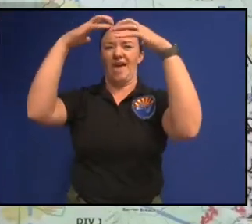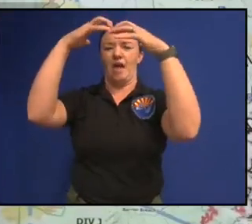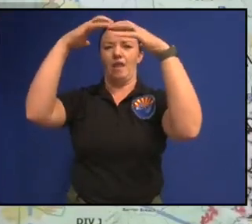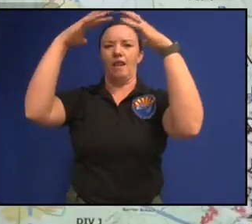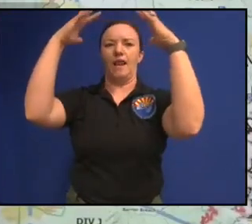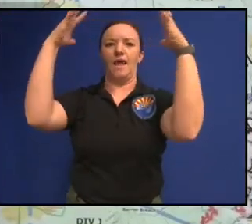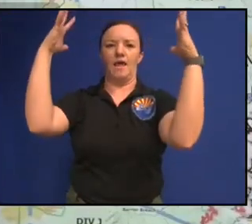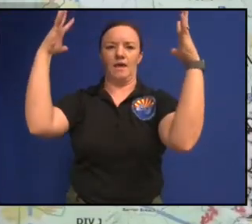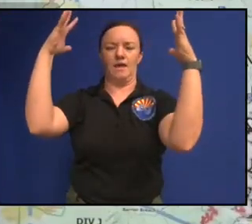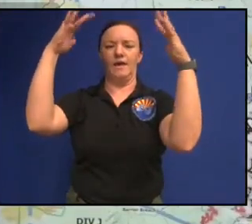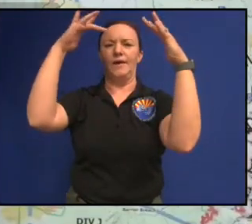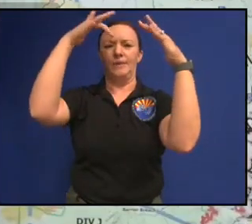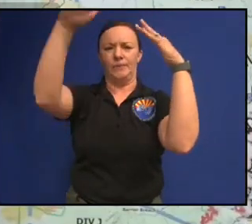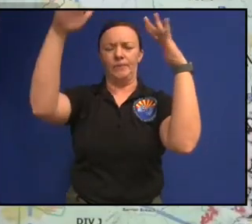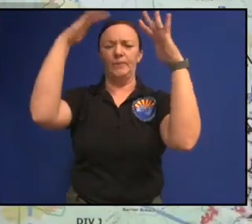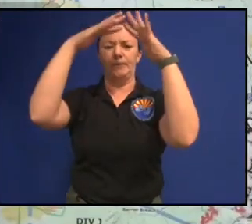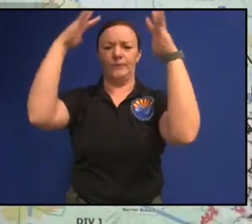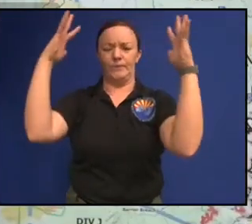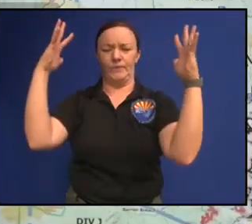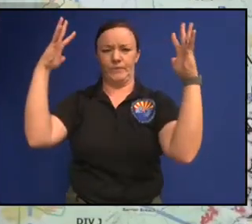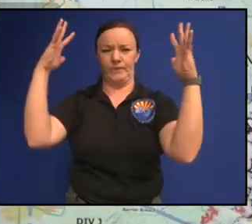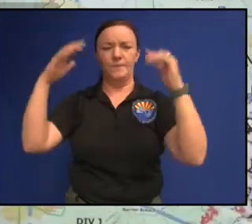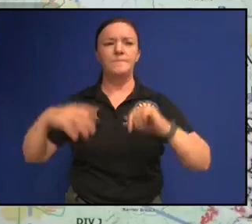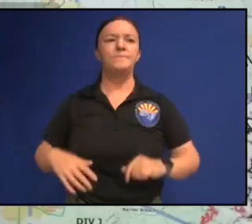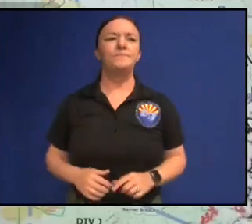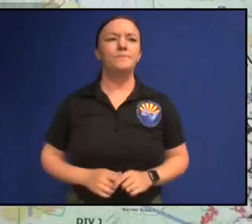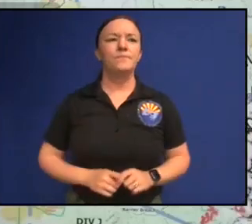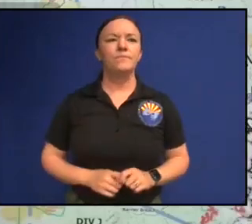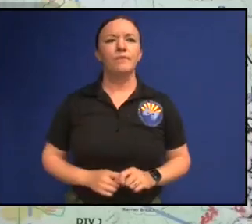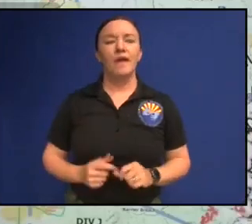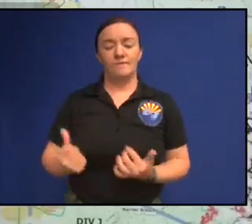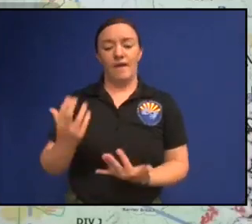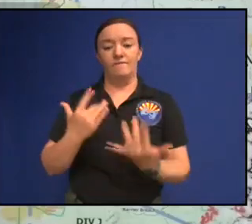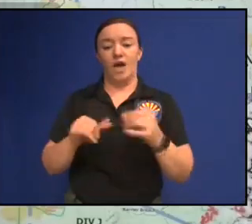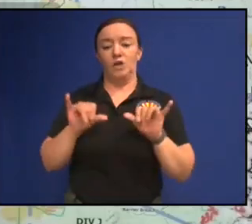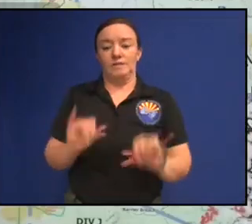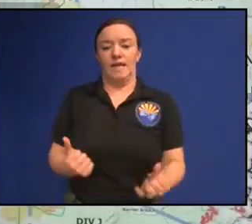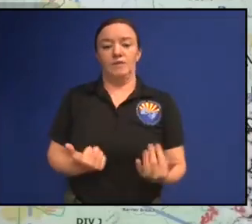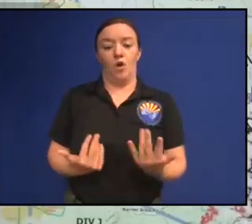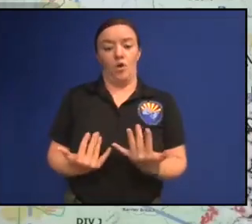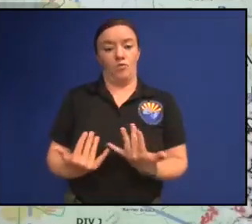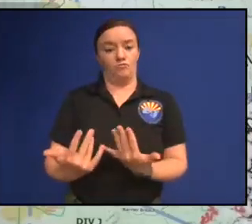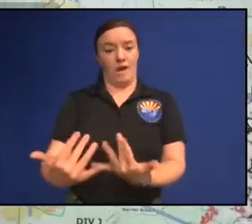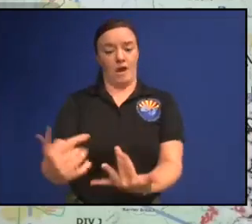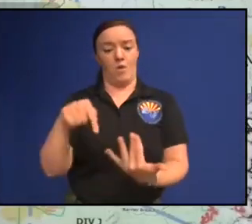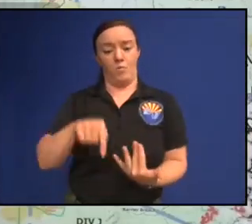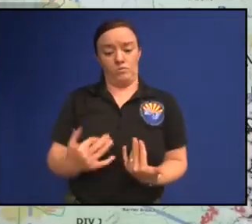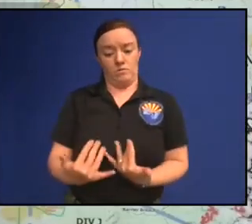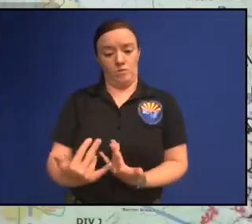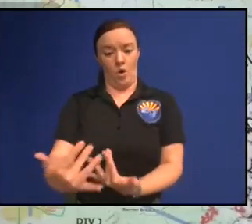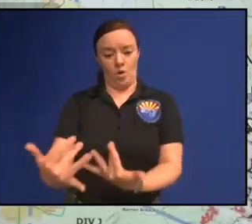THE GROUND IT GIVES A HIGHER PROBABILITY OF SUCCESS FOR THESE FIREFIGHTERS TO CATCH IT ALONG THOSE ROADS AND